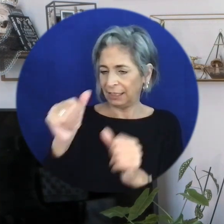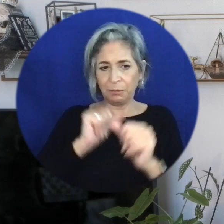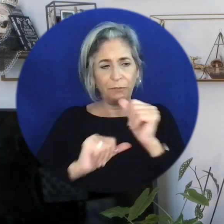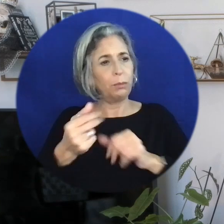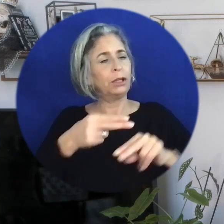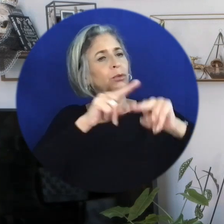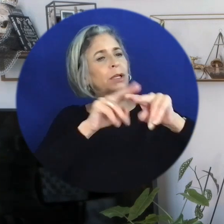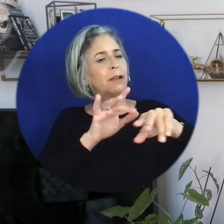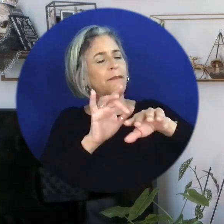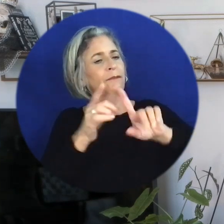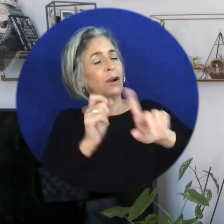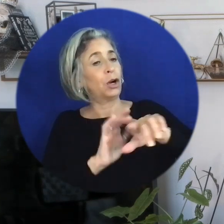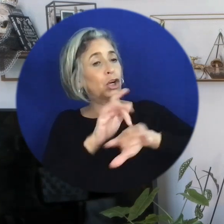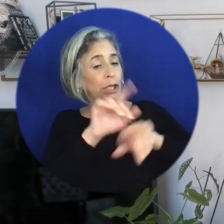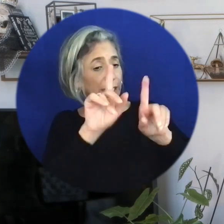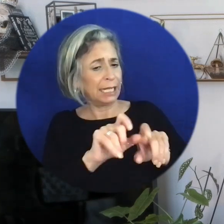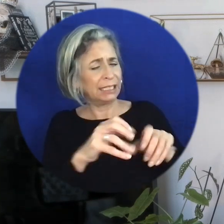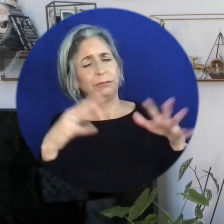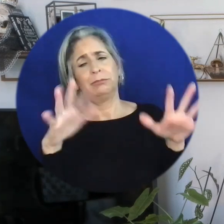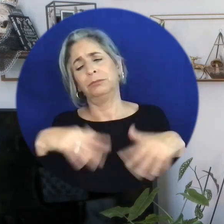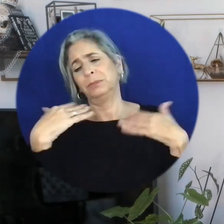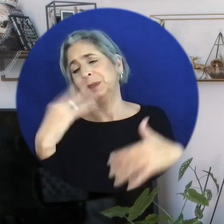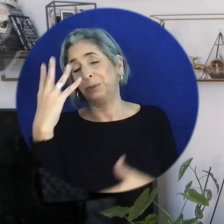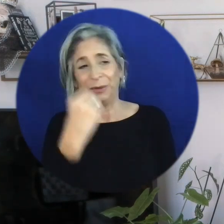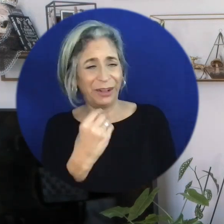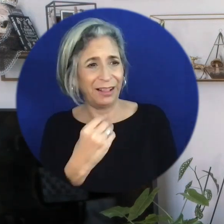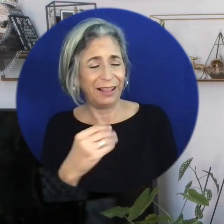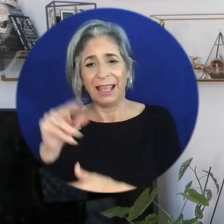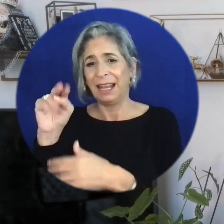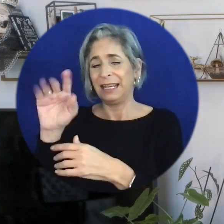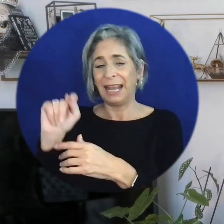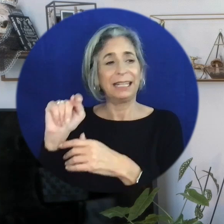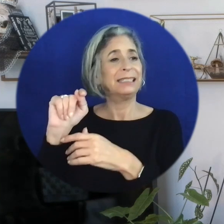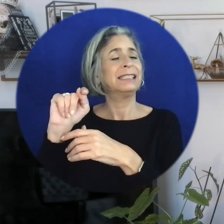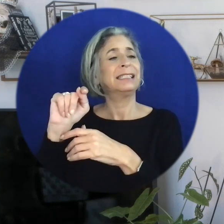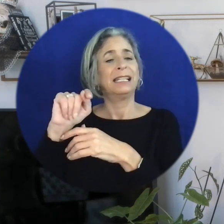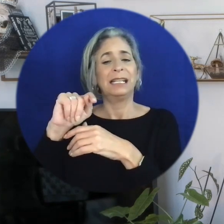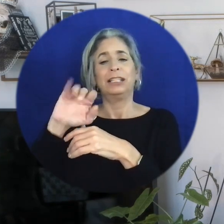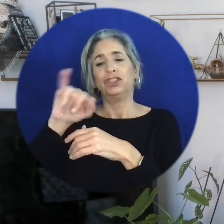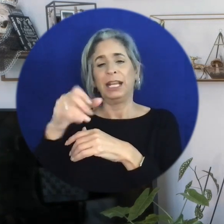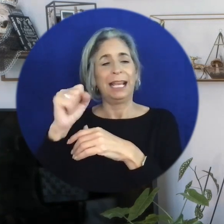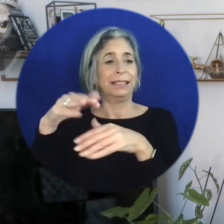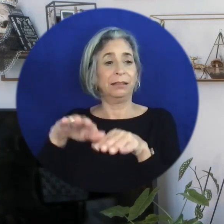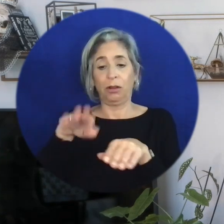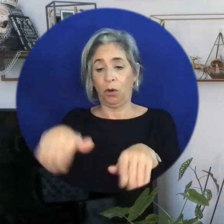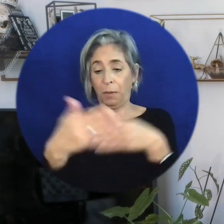The instant performance increase from early testing is indisputable. Using Next out of the box project in Jest config,